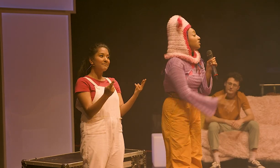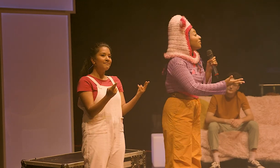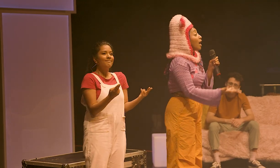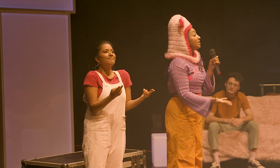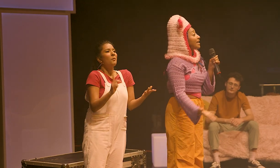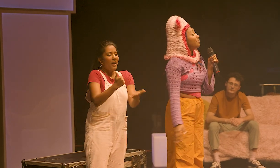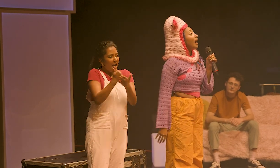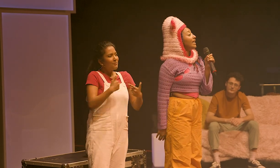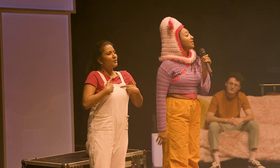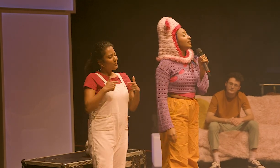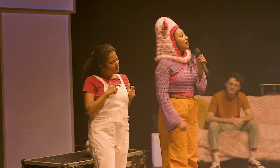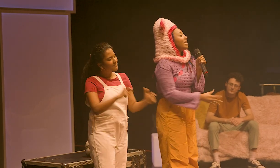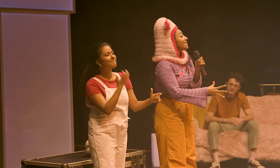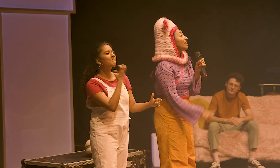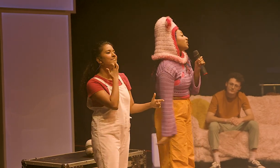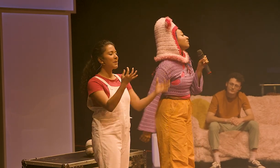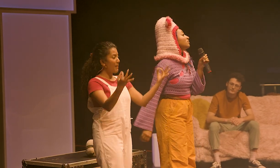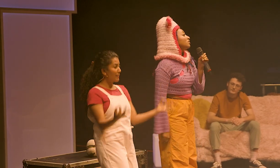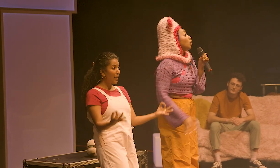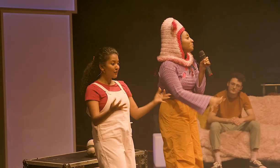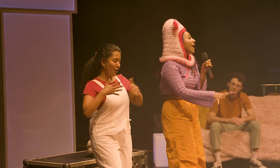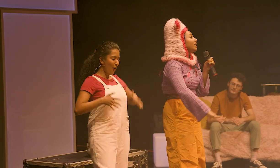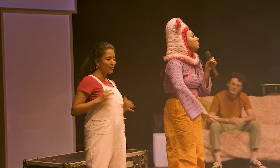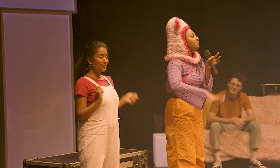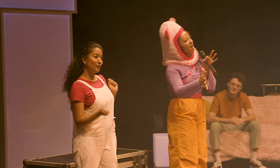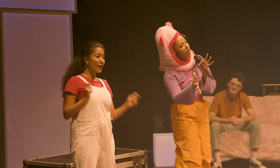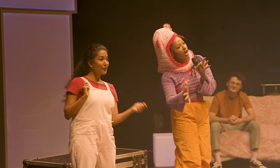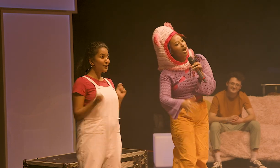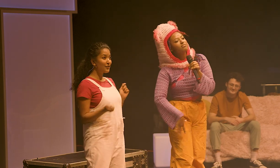The stuff that helps us get by. Meditation, cosplay Mario Kart, that sort